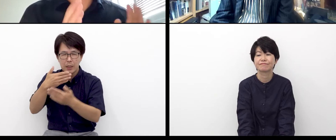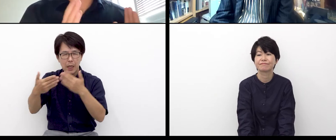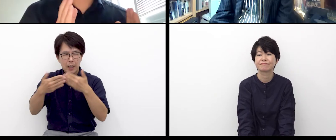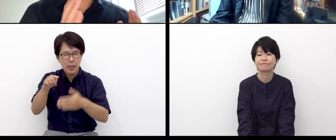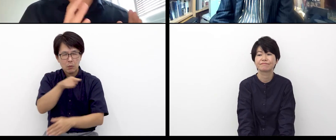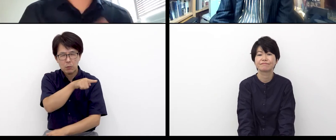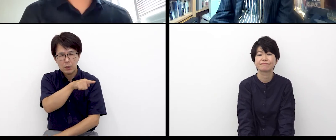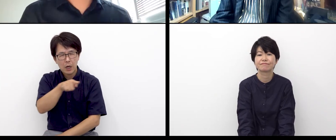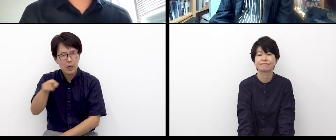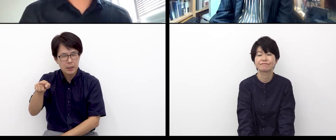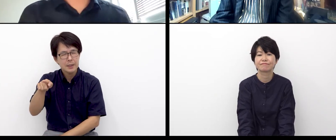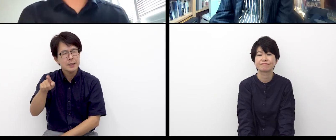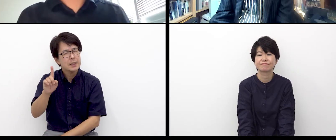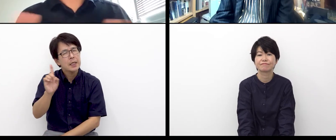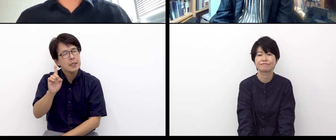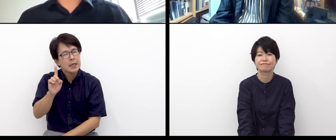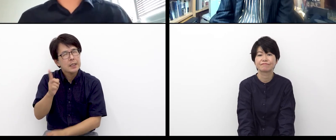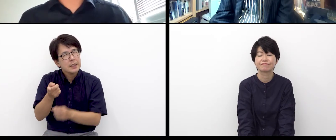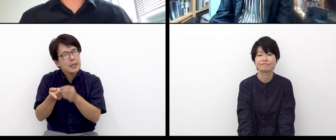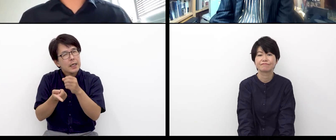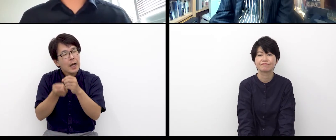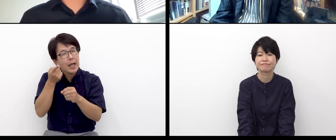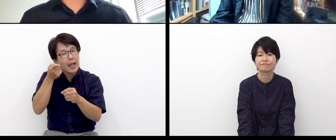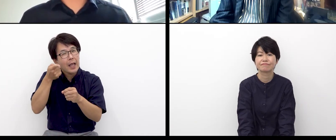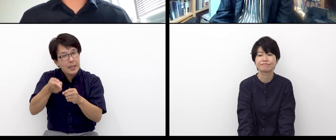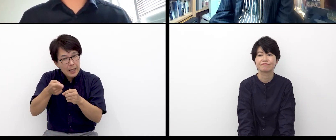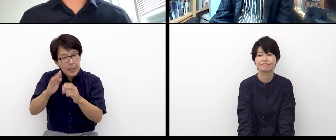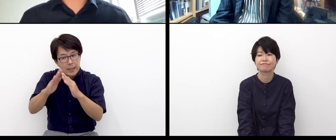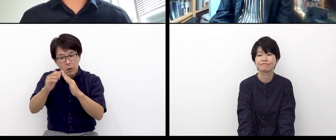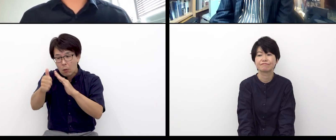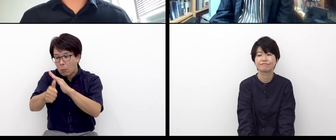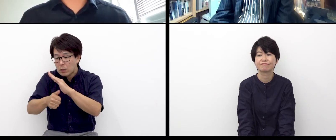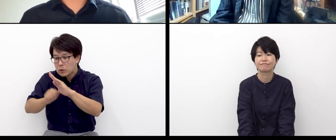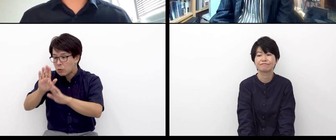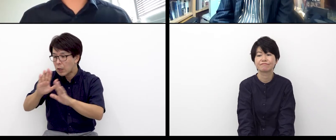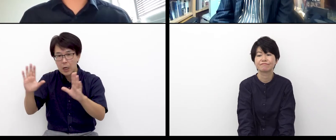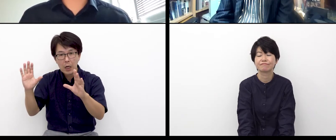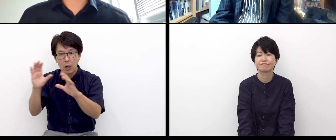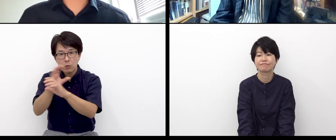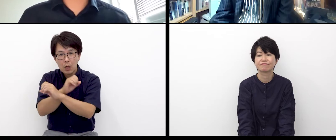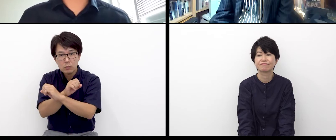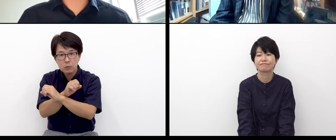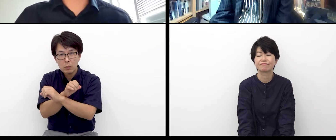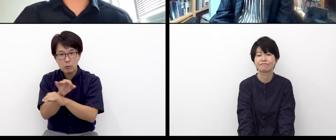some moments when “hikikomori” is ended